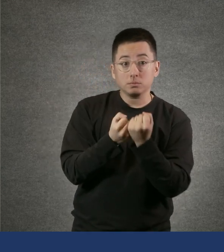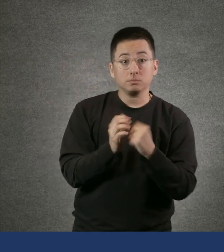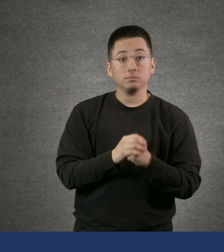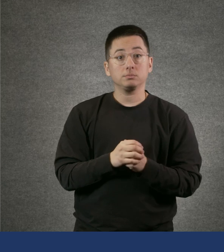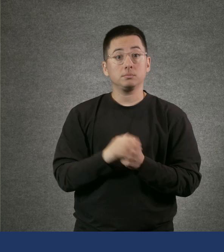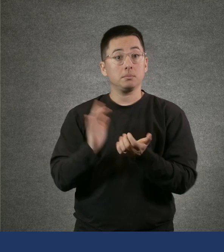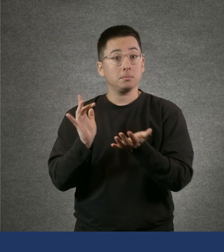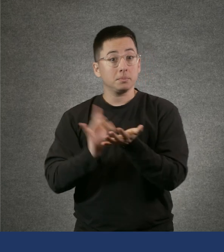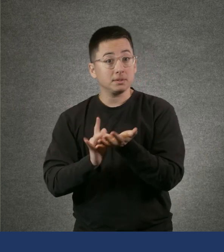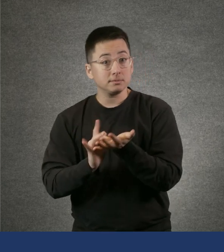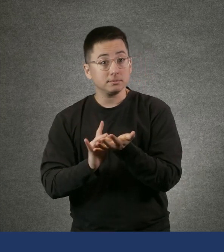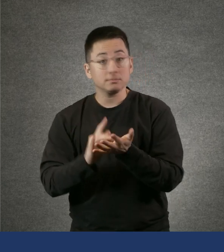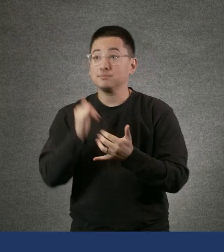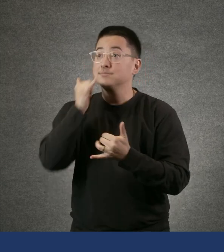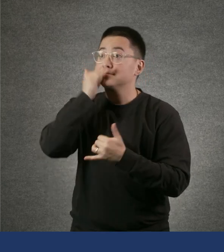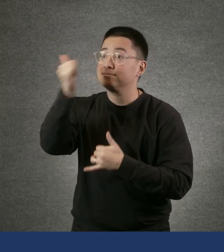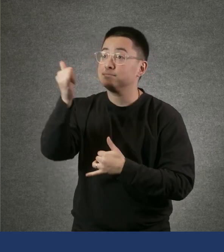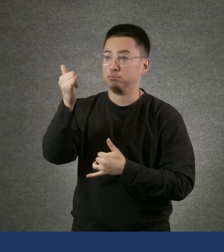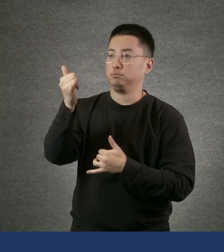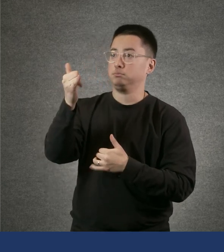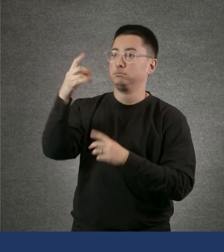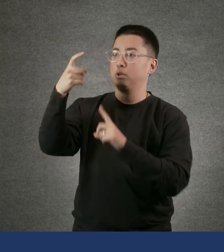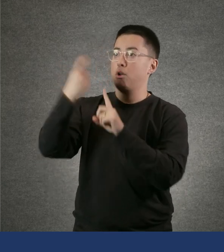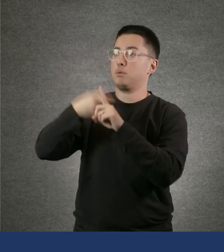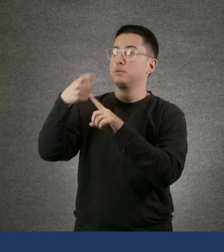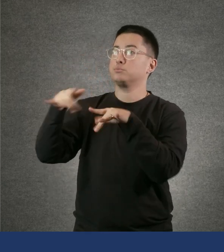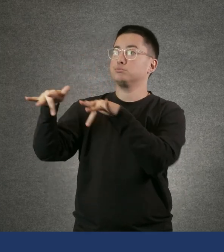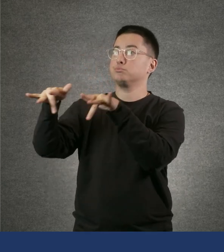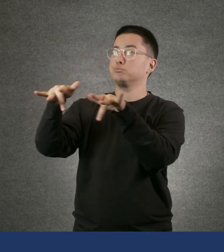And when calling to get their food support, child support,